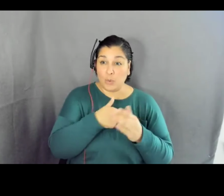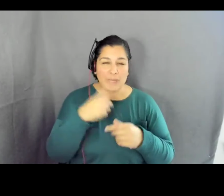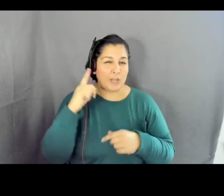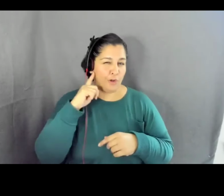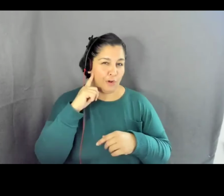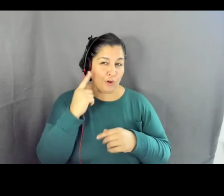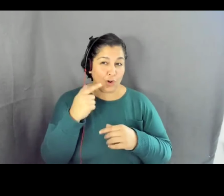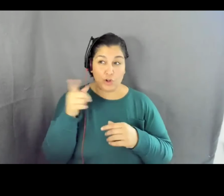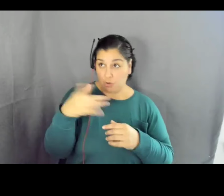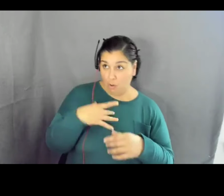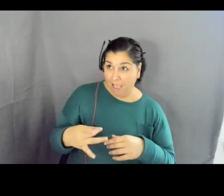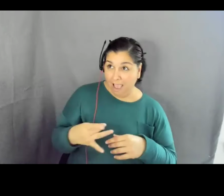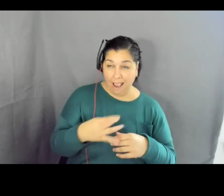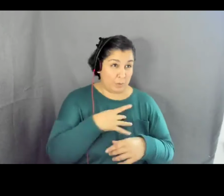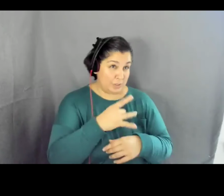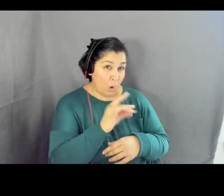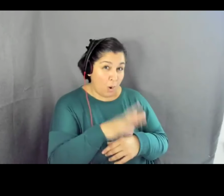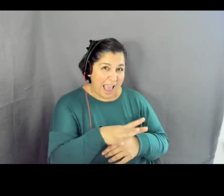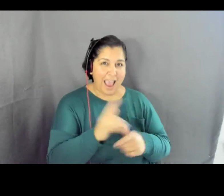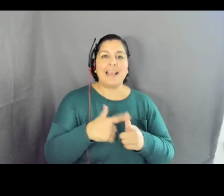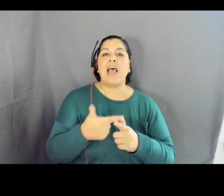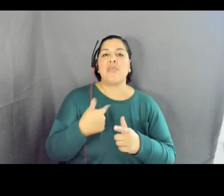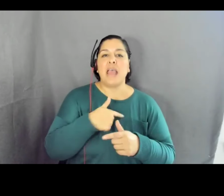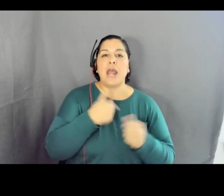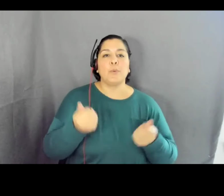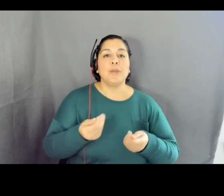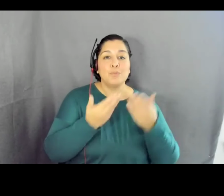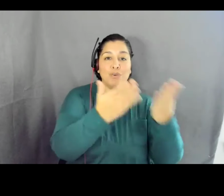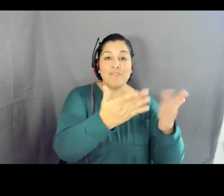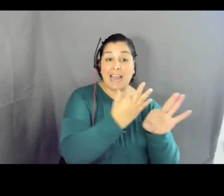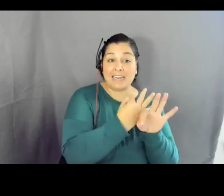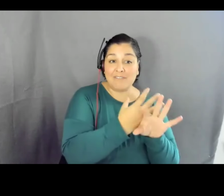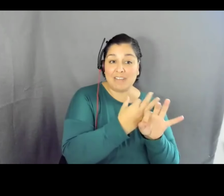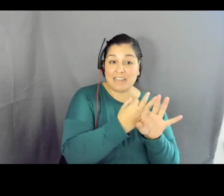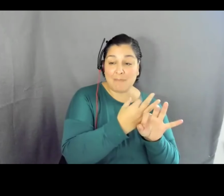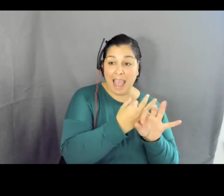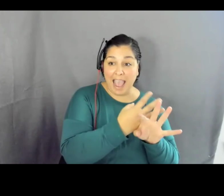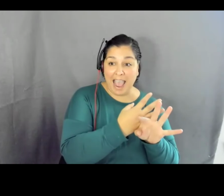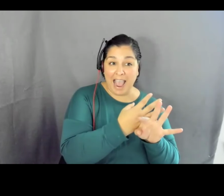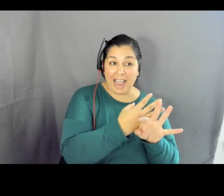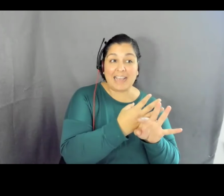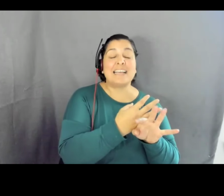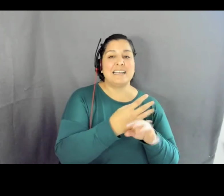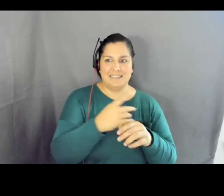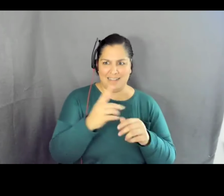And then we gave that feedback to the developers. And out of that, like 300 units of deeply affordable housing came out.